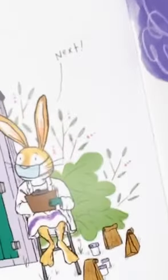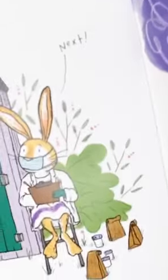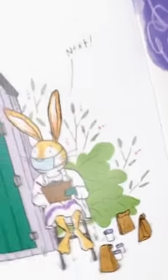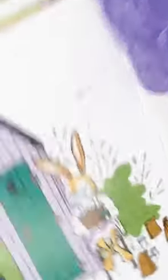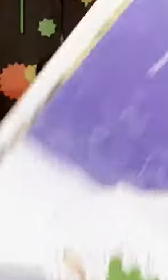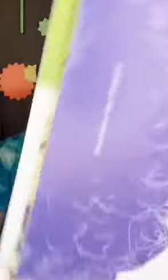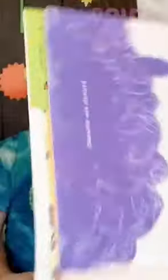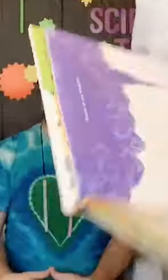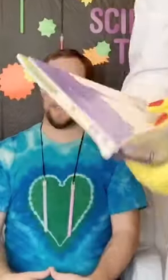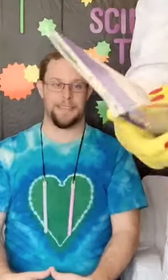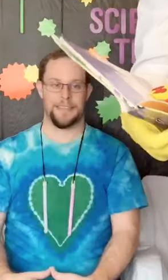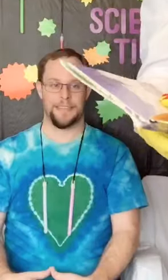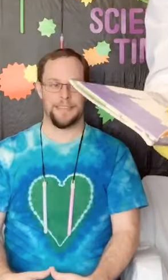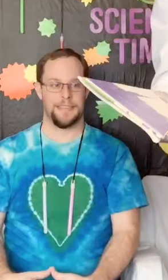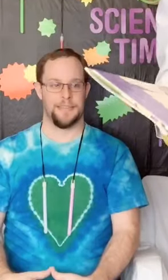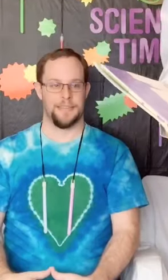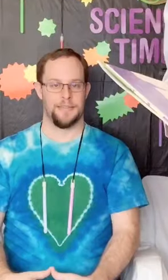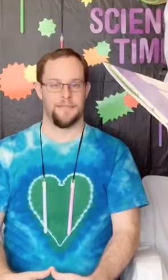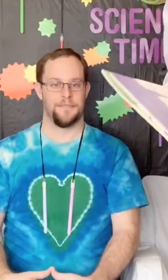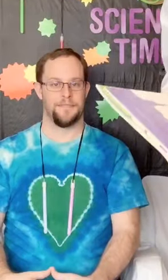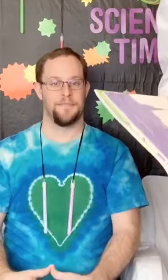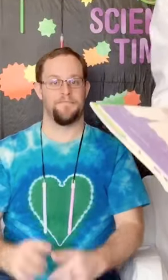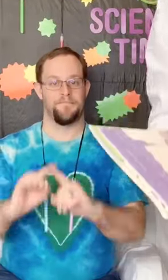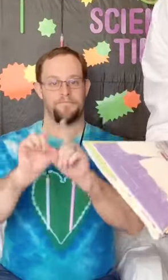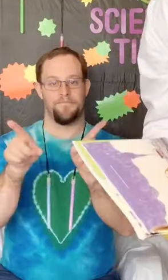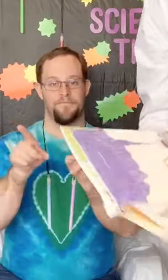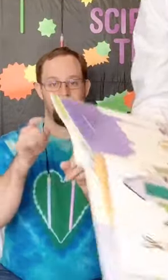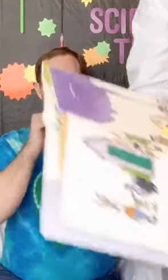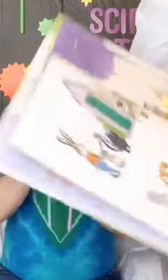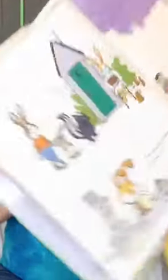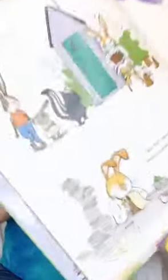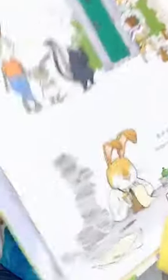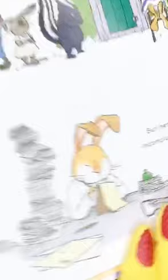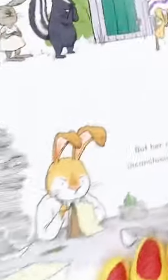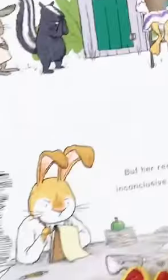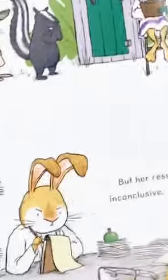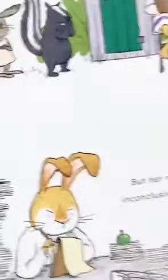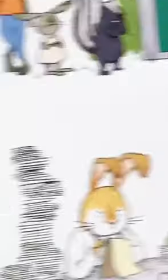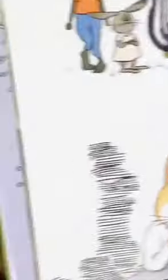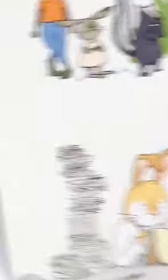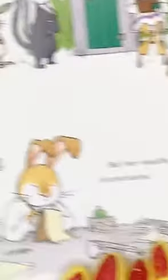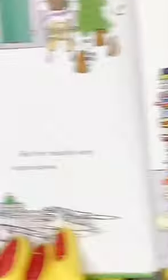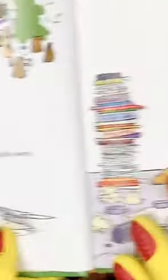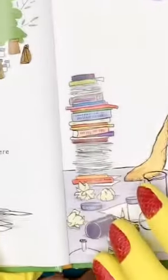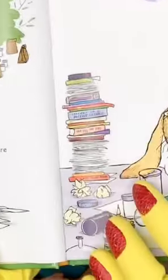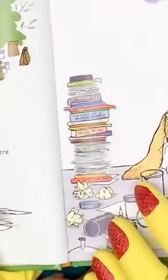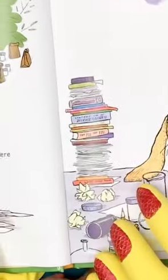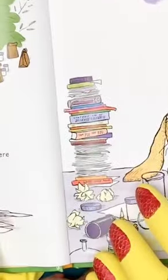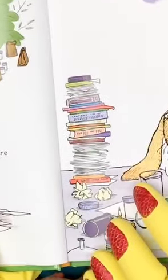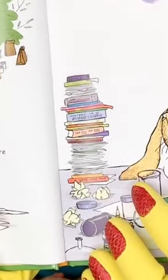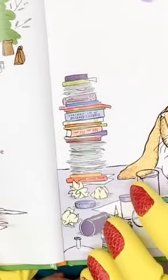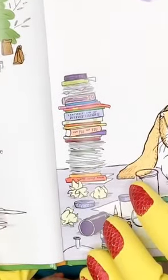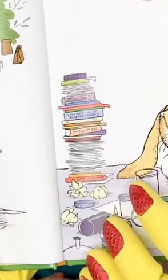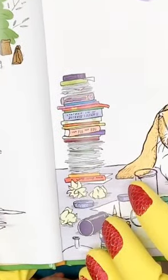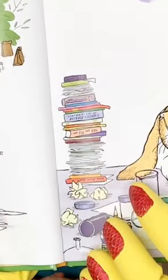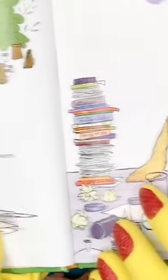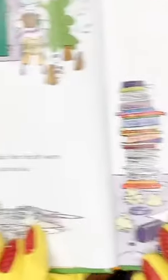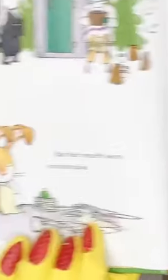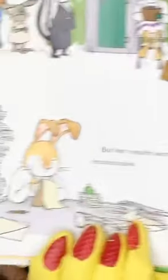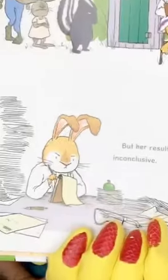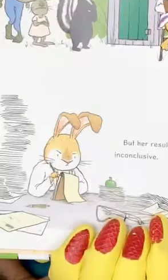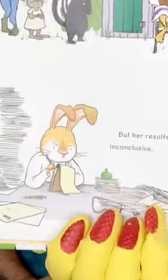"Next!" But her results were inconclusive. Here we go. She's like, what am I going to